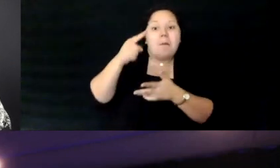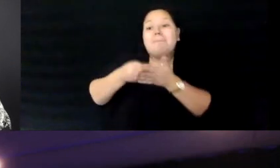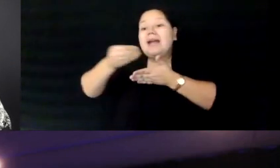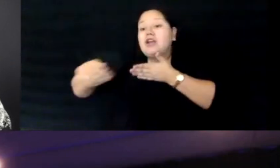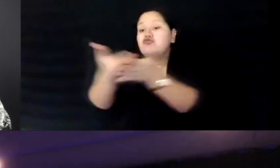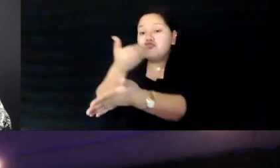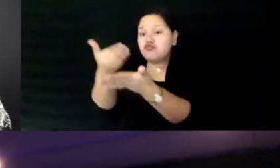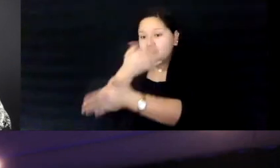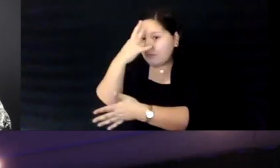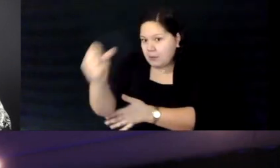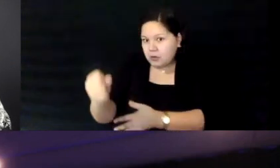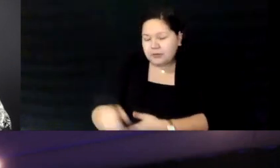We can play the first video now.